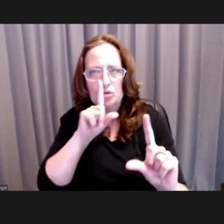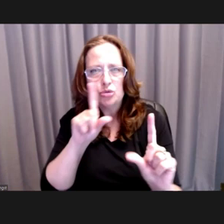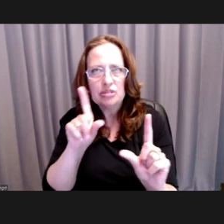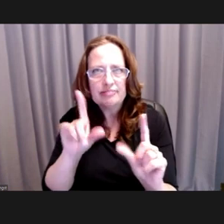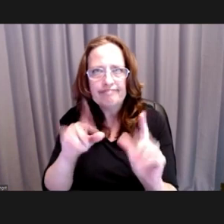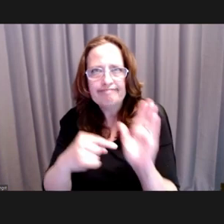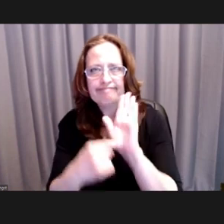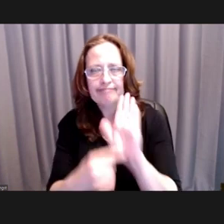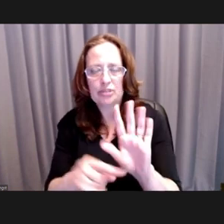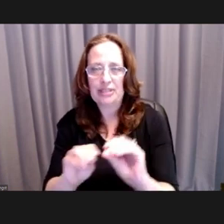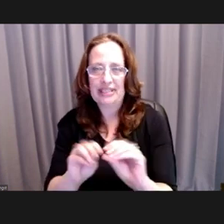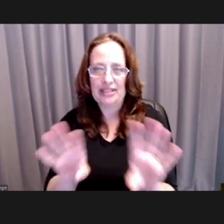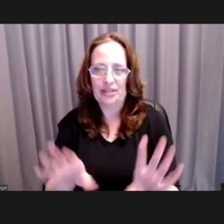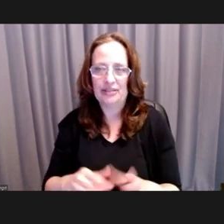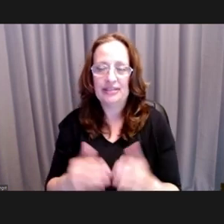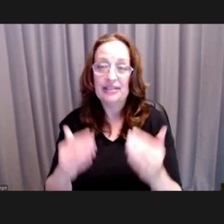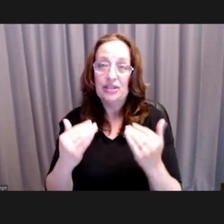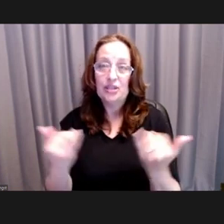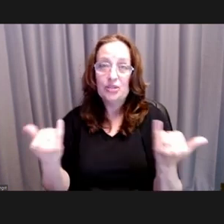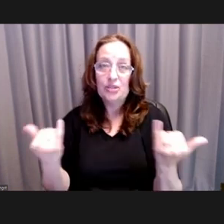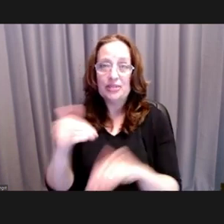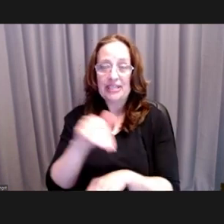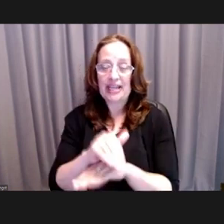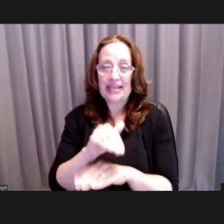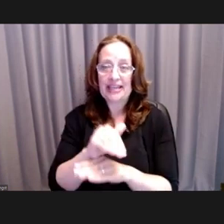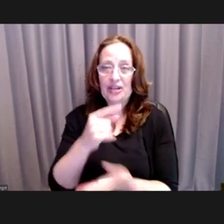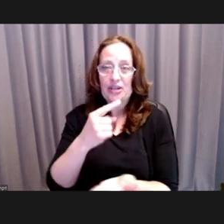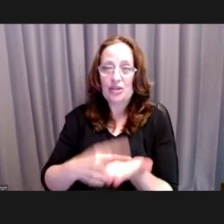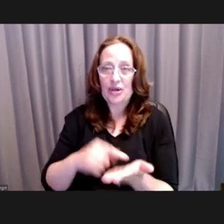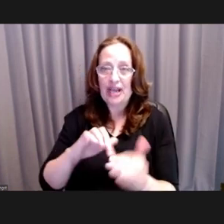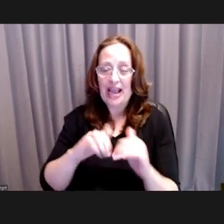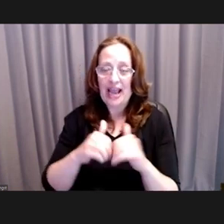So yeah. I would like to talk tonight about how we evaluate children with hearing loss. And I'll